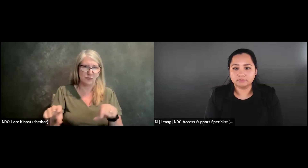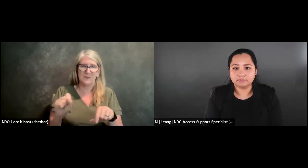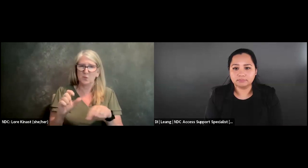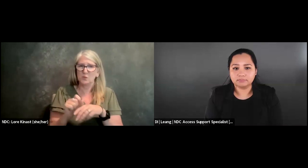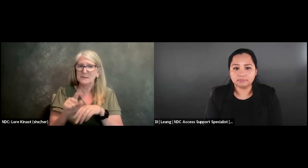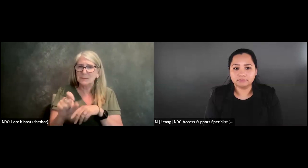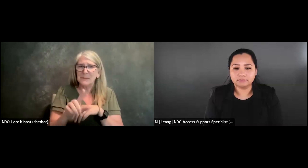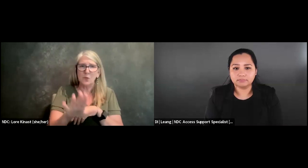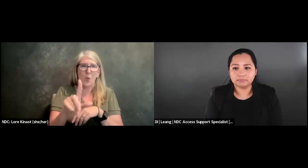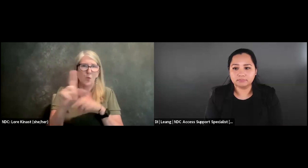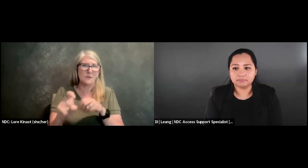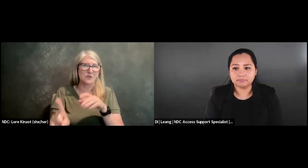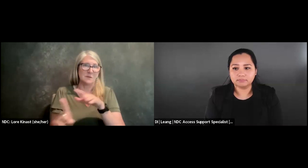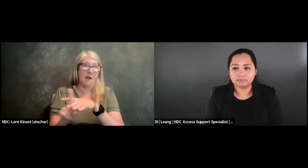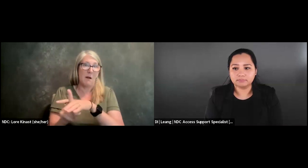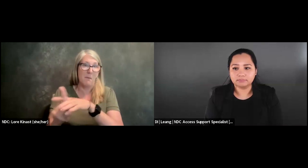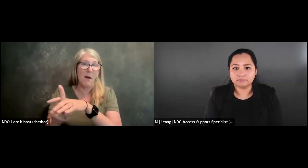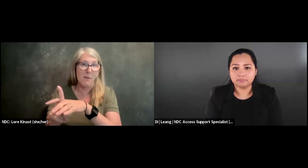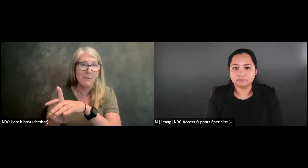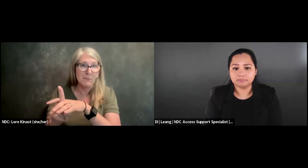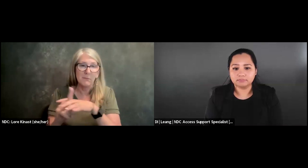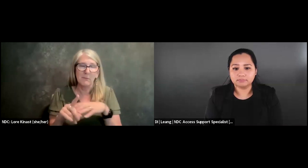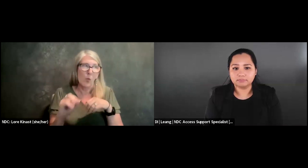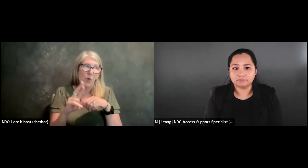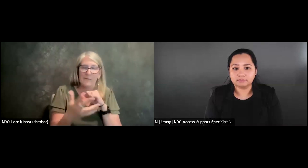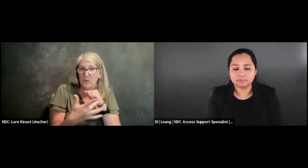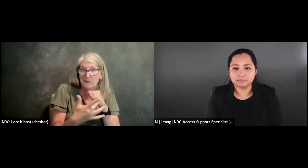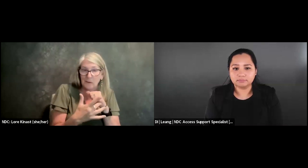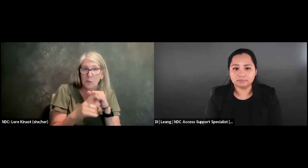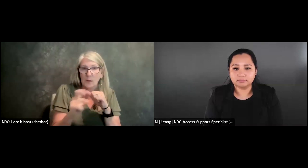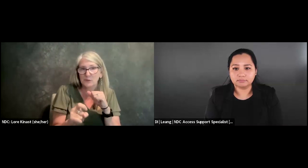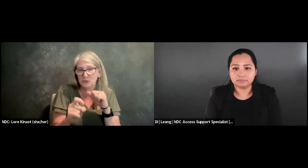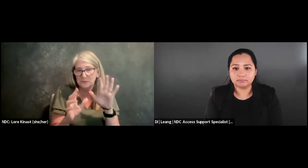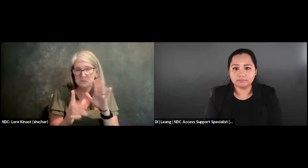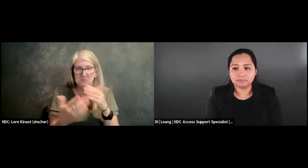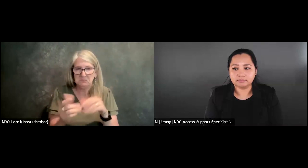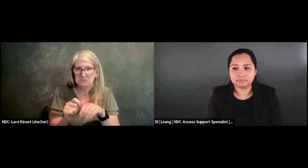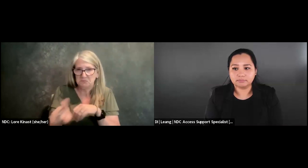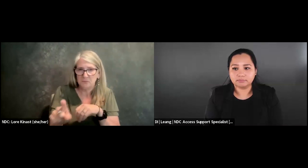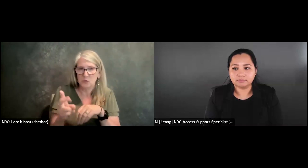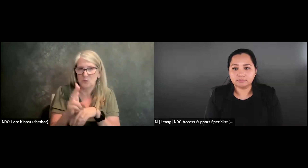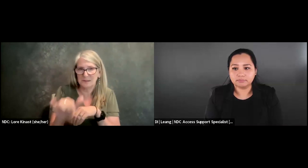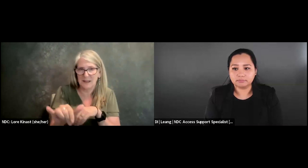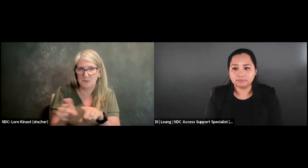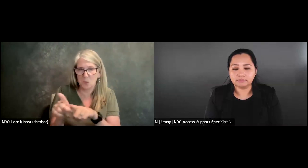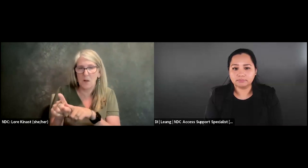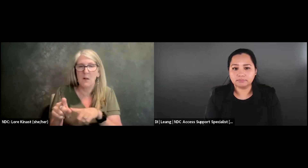any time a question pops up. Or if you have a technical issue that you want to ask a question about, use the Q&A feature.